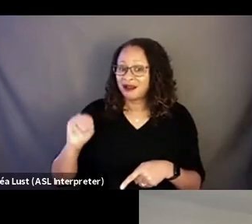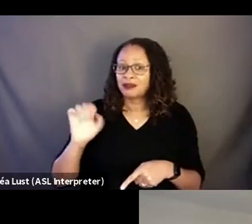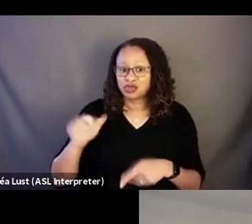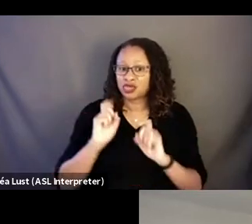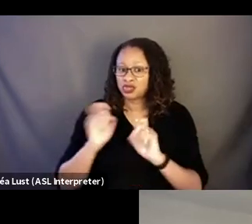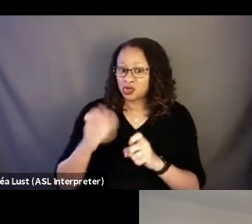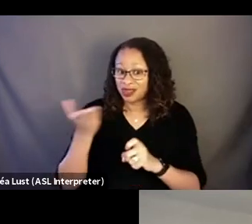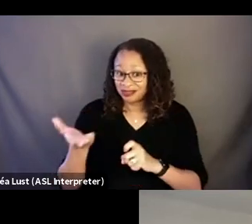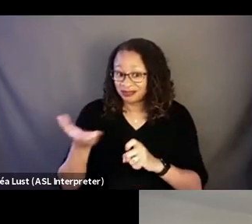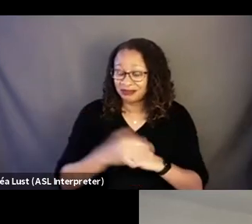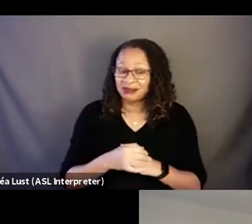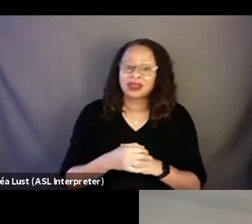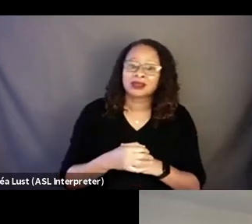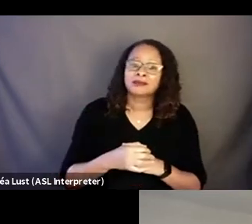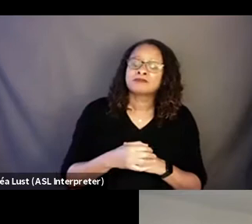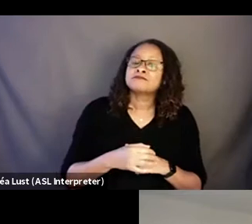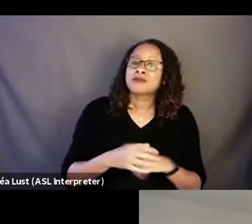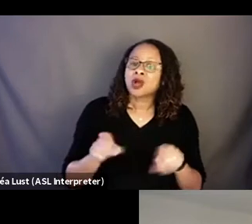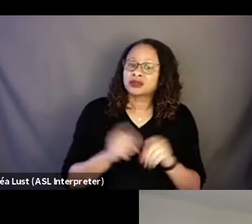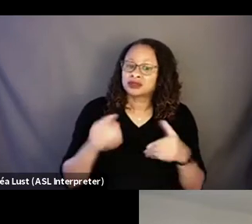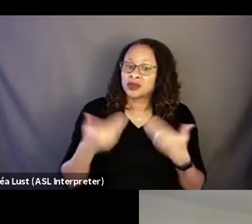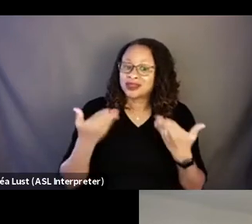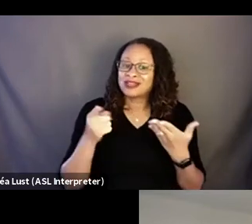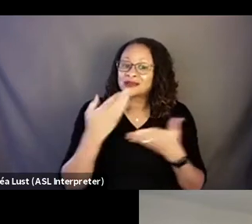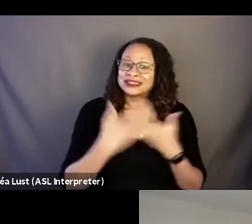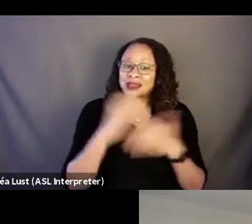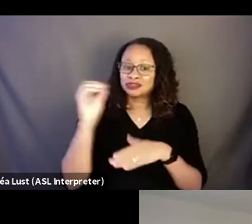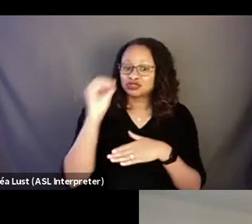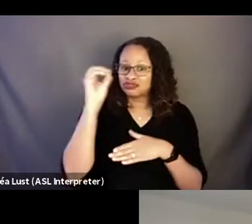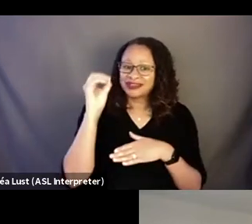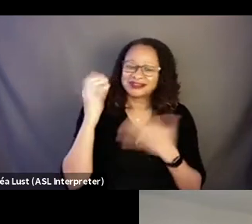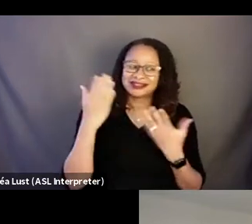And it's also given them some degree of safe cover in the work that they're doing.